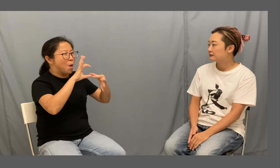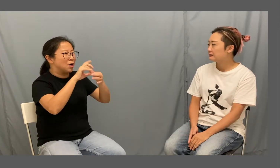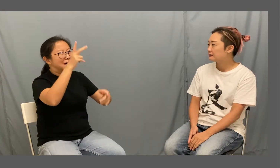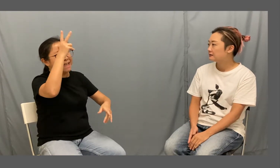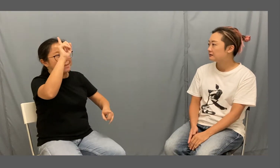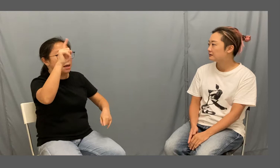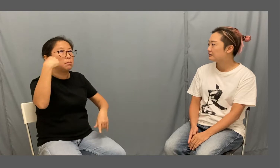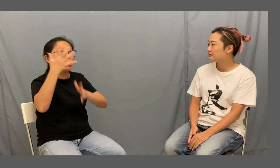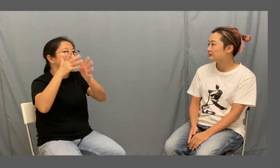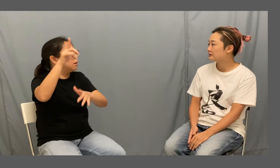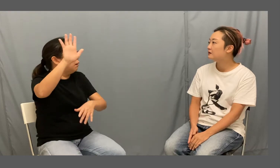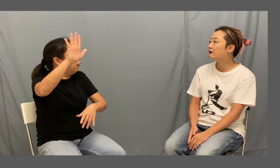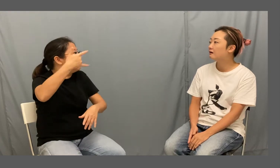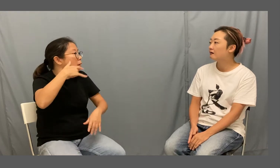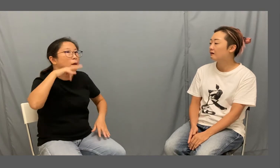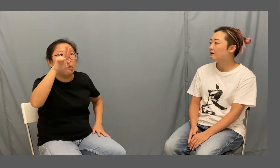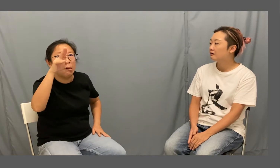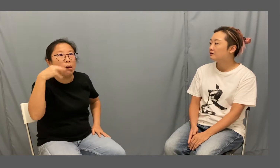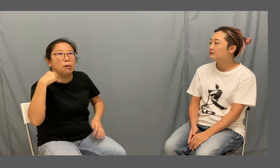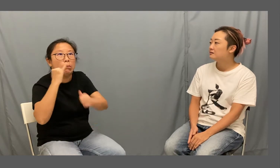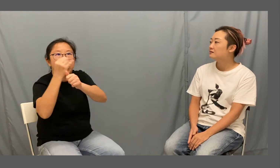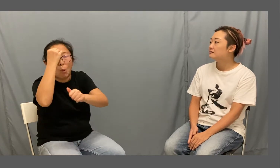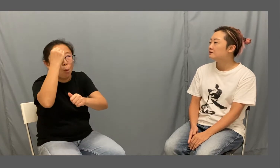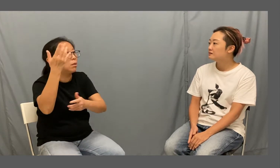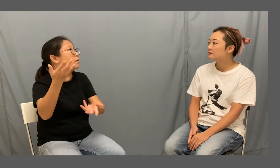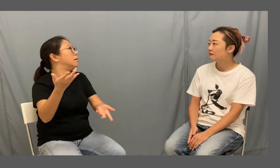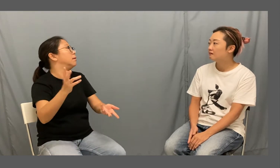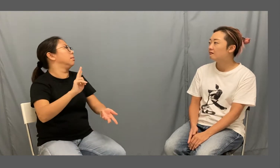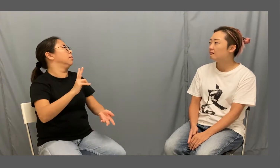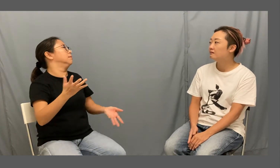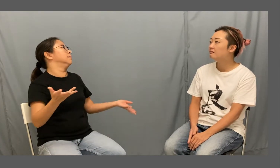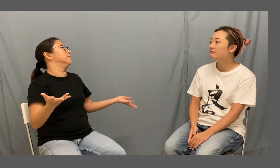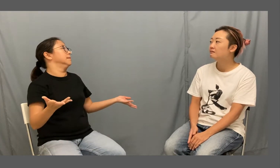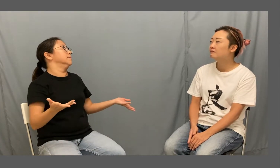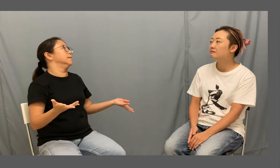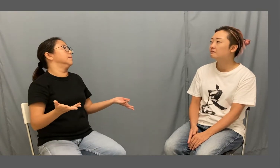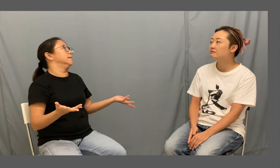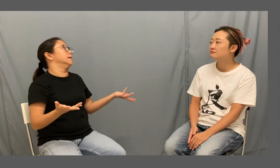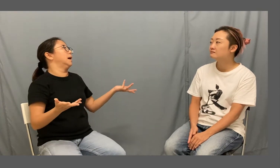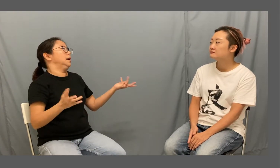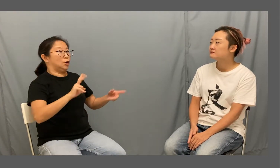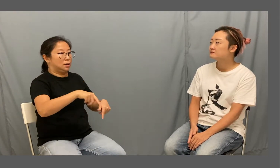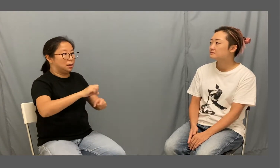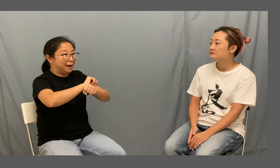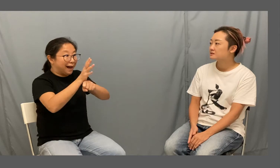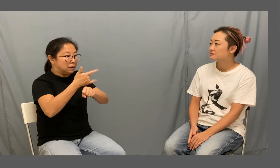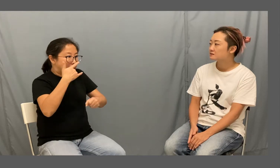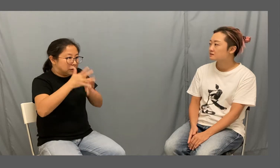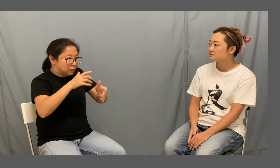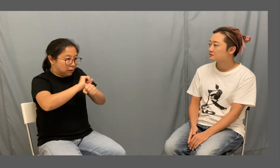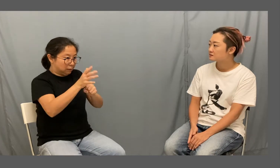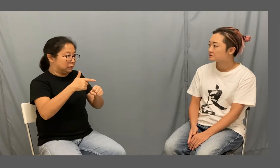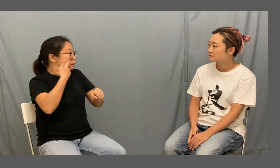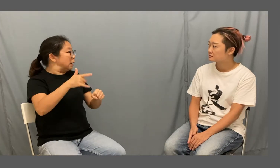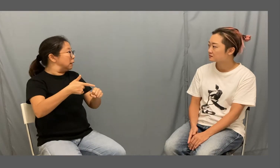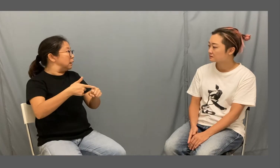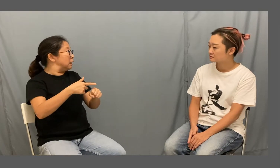Lisa: We learn from each other as well The sign of "coronavirus" just emerged recently